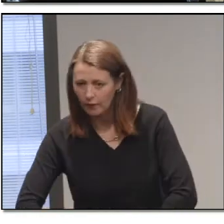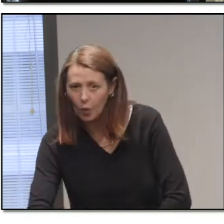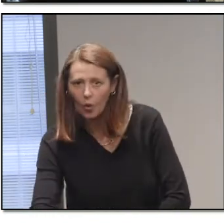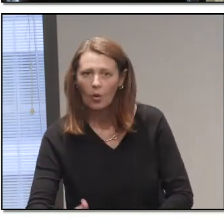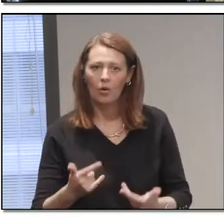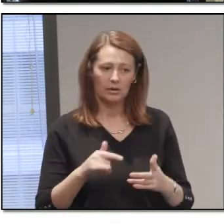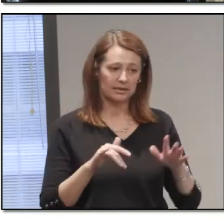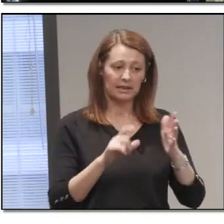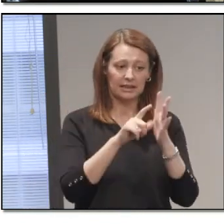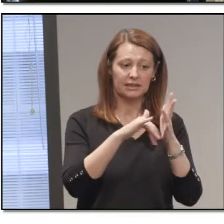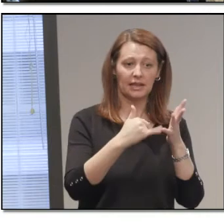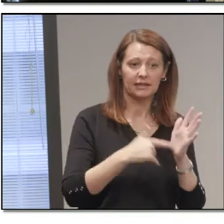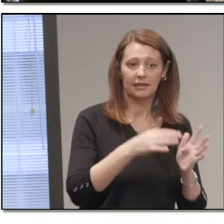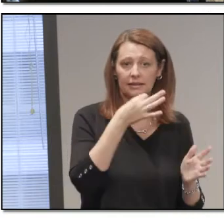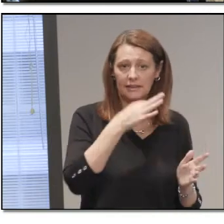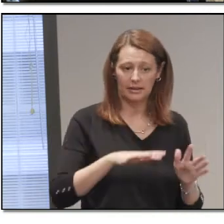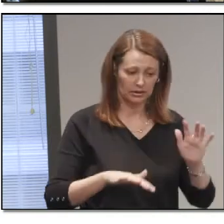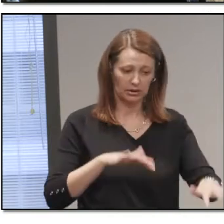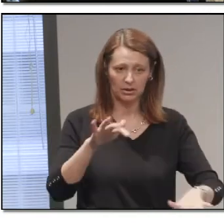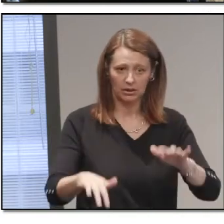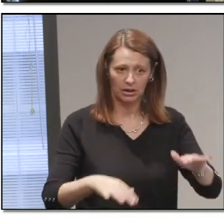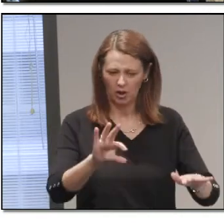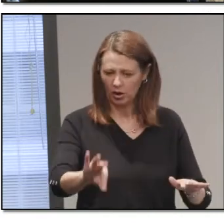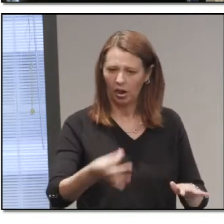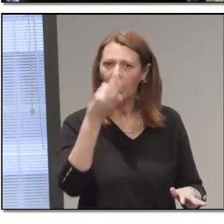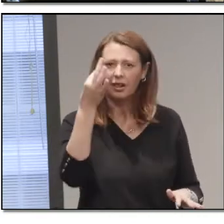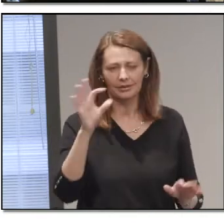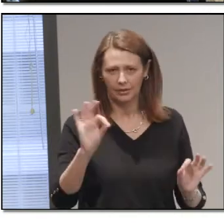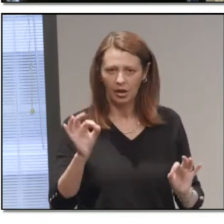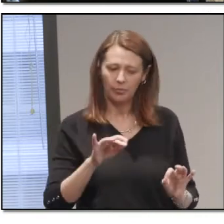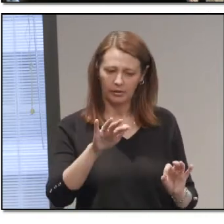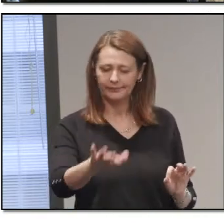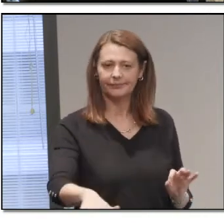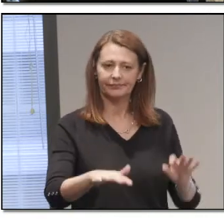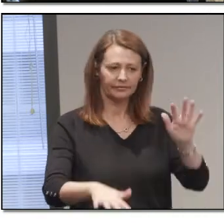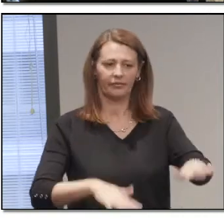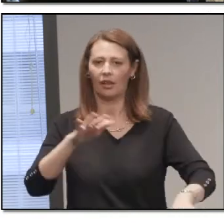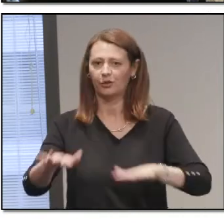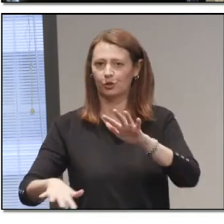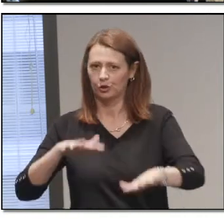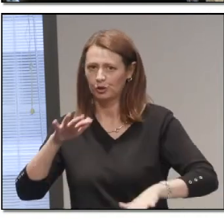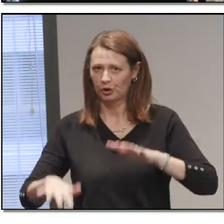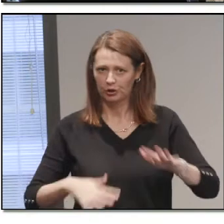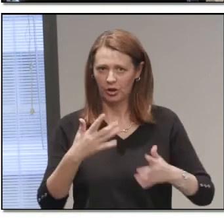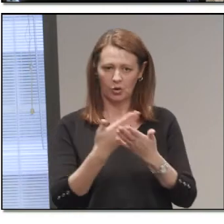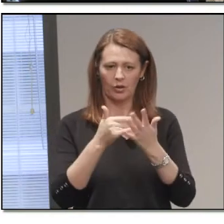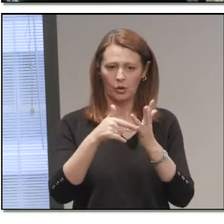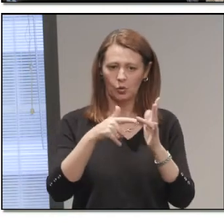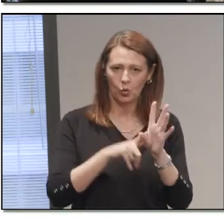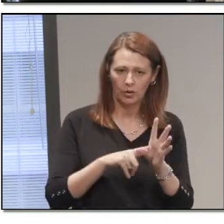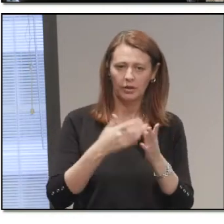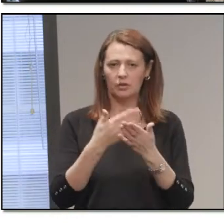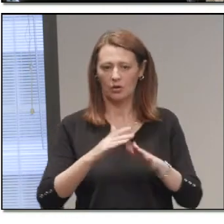kids pick it up not necessarily deliberately, but on their toys, on the surfaces and it goes